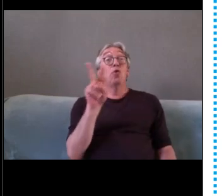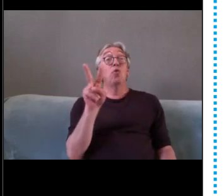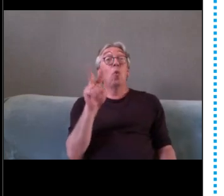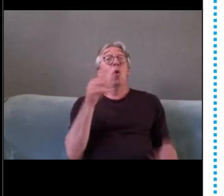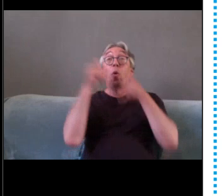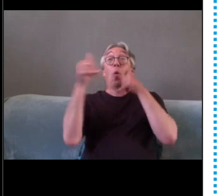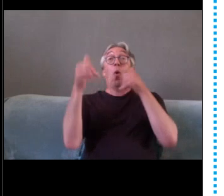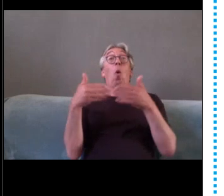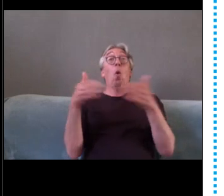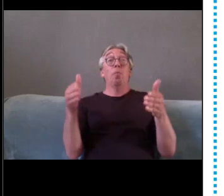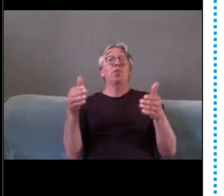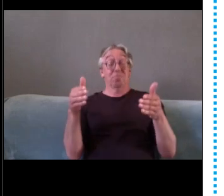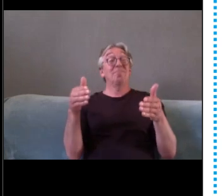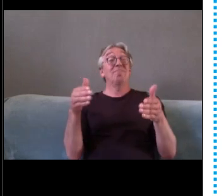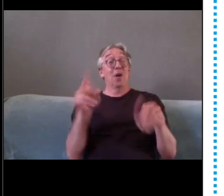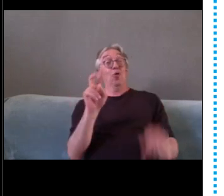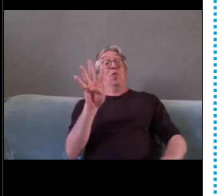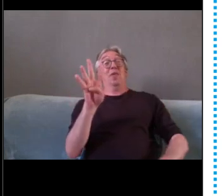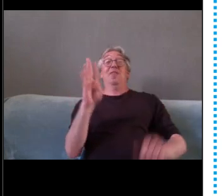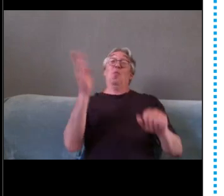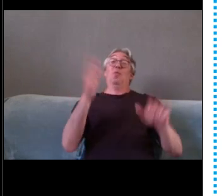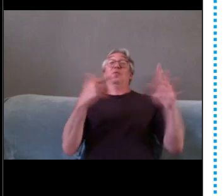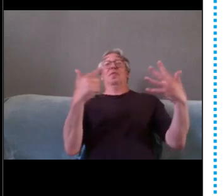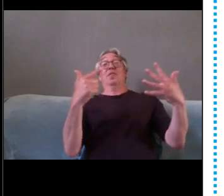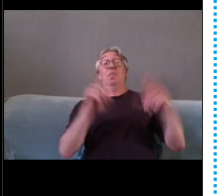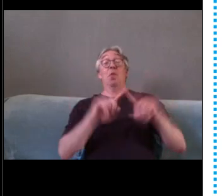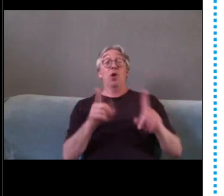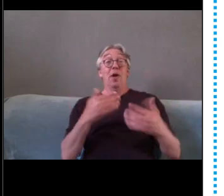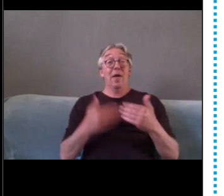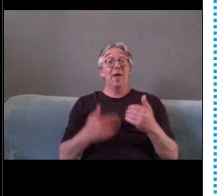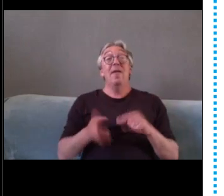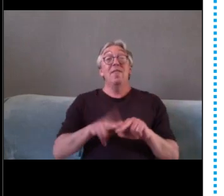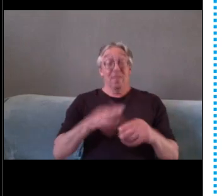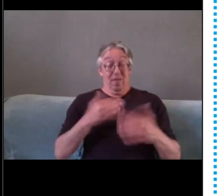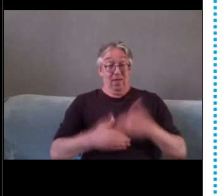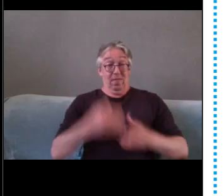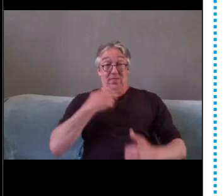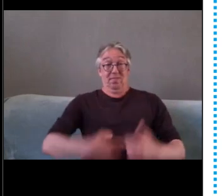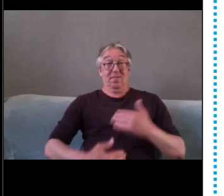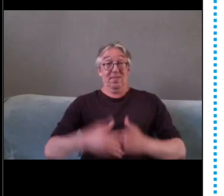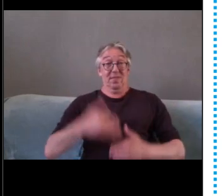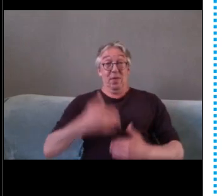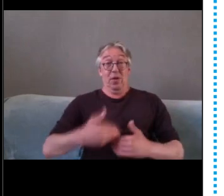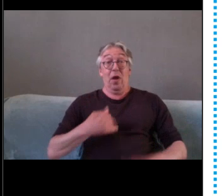but for persons with disabilities if you can't call you are at your own.